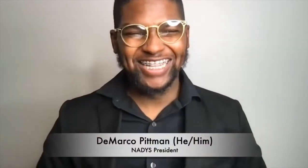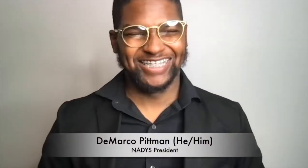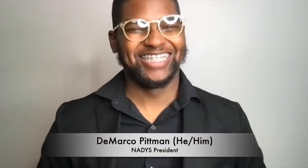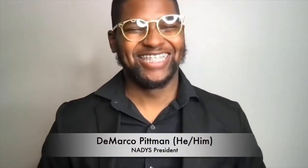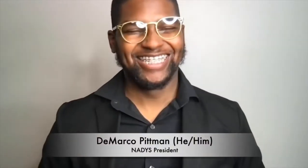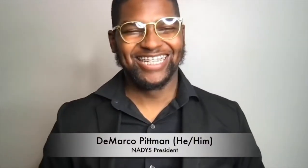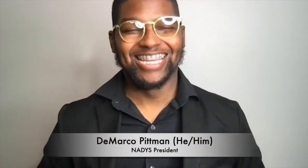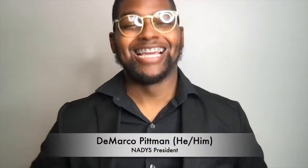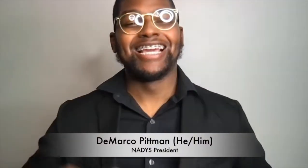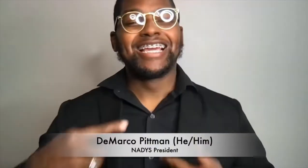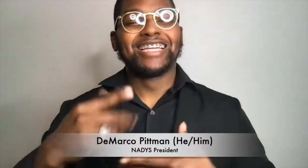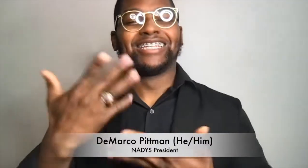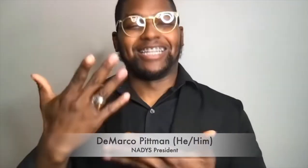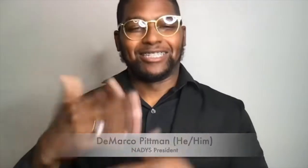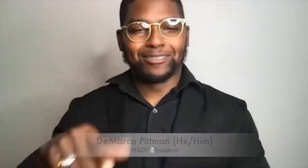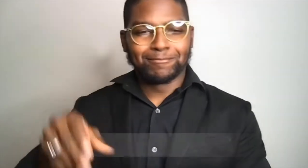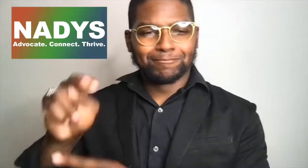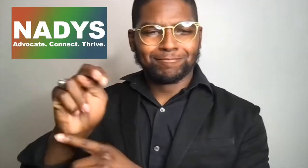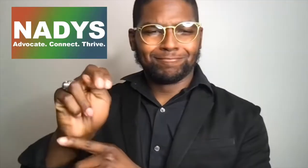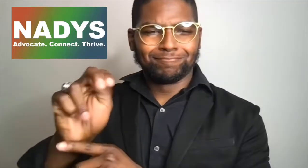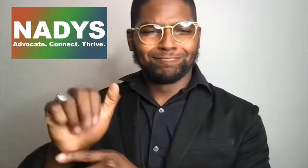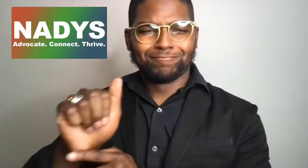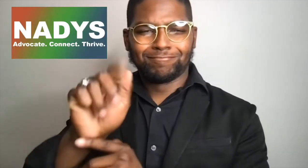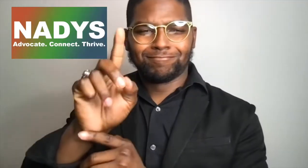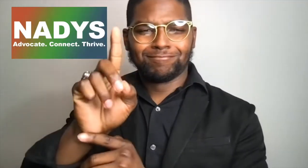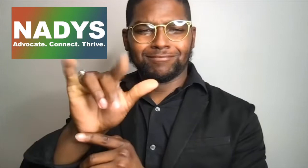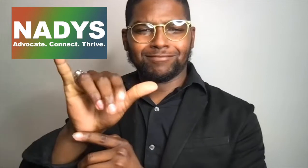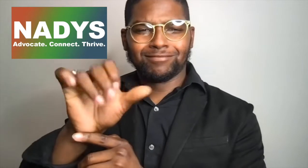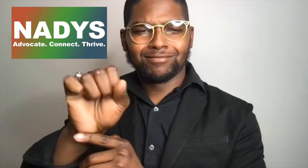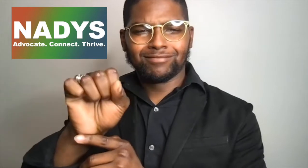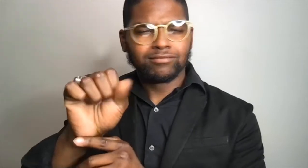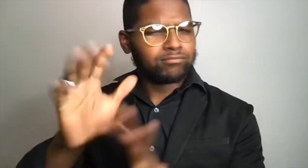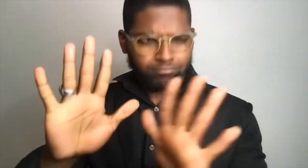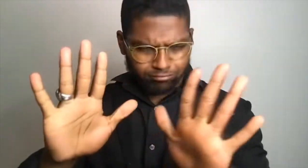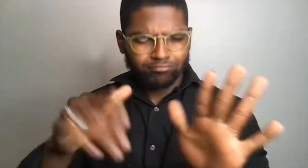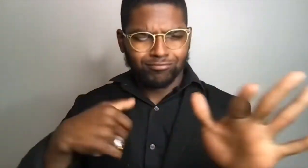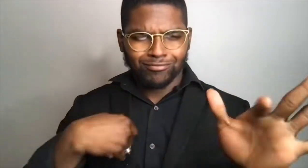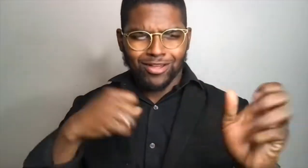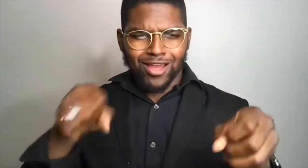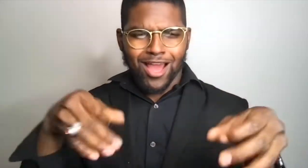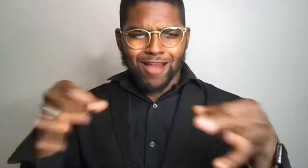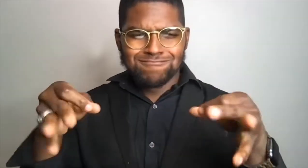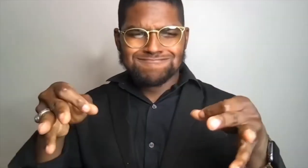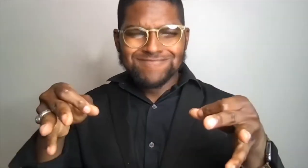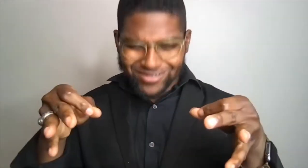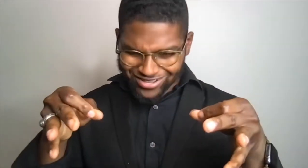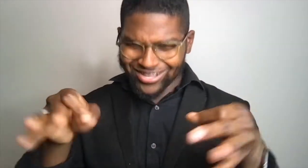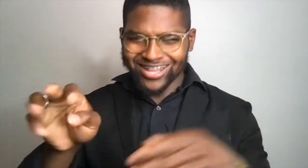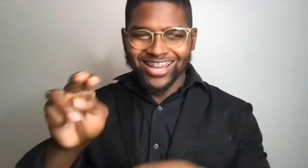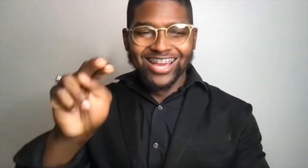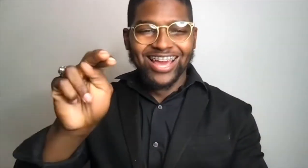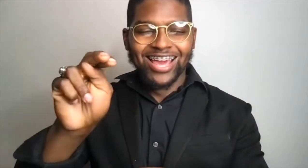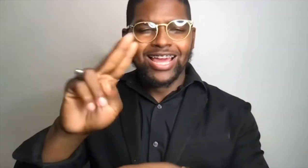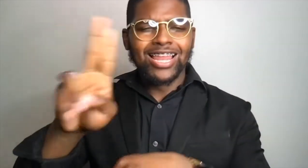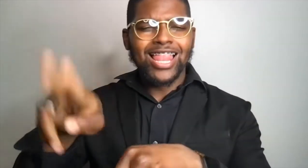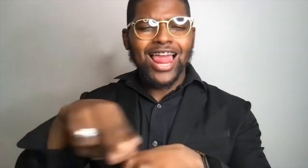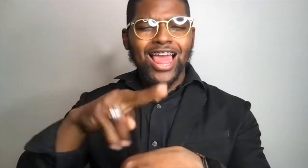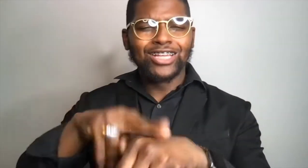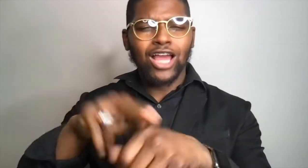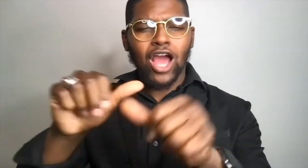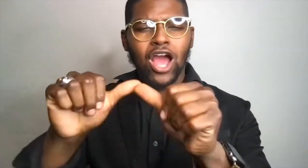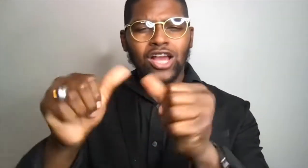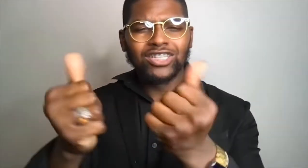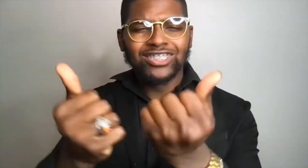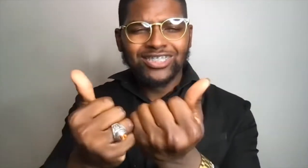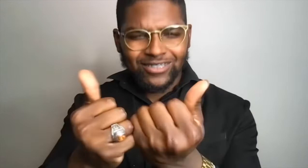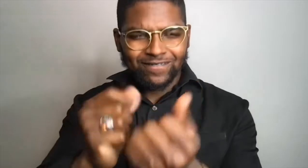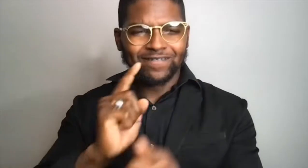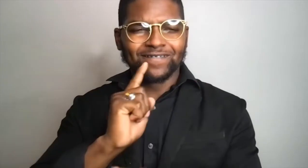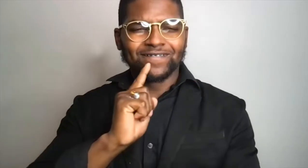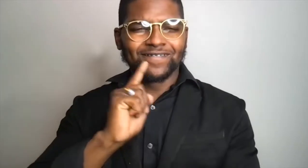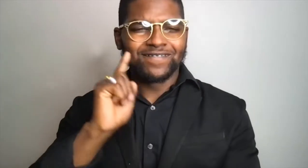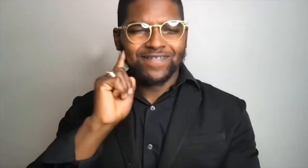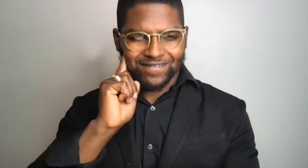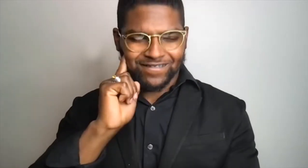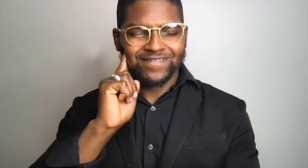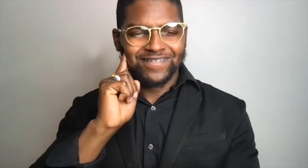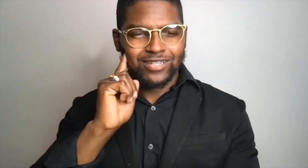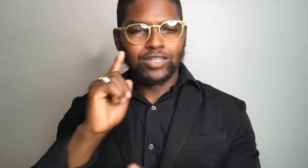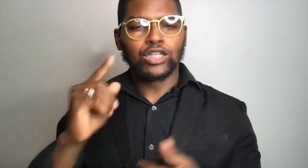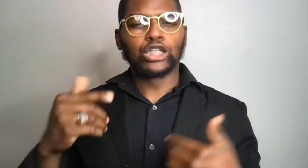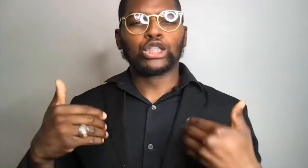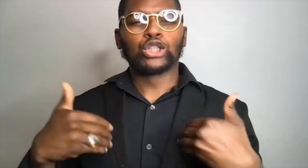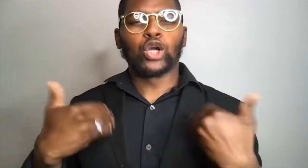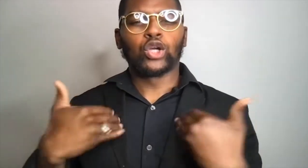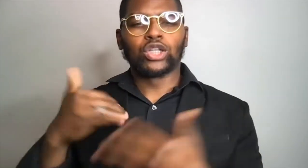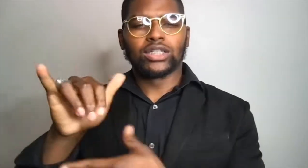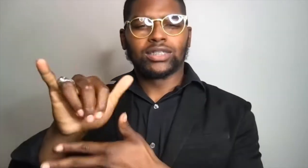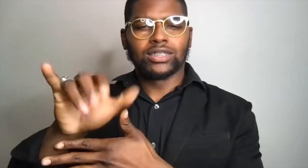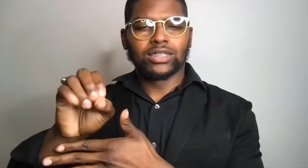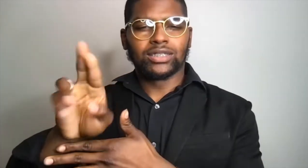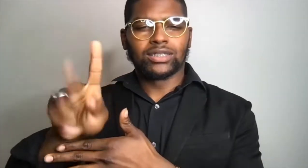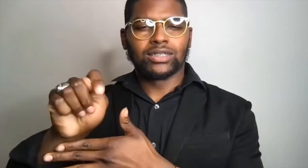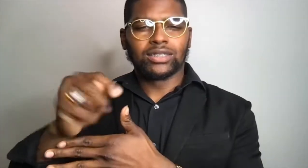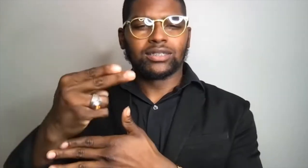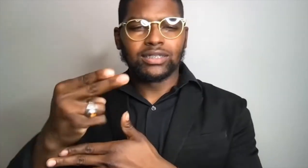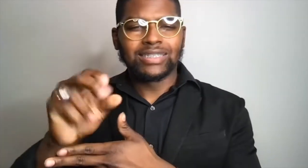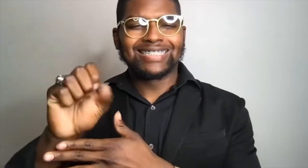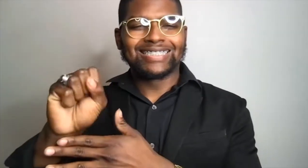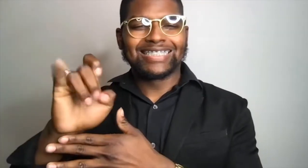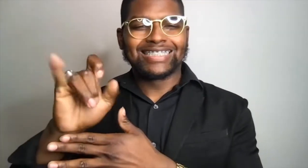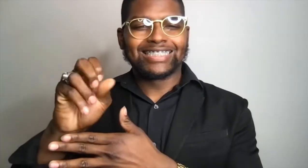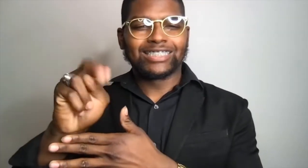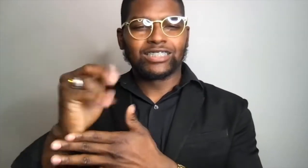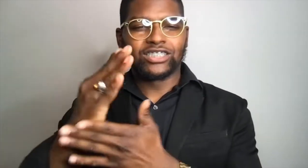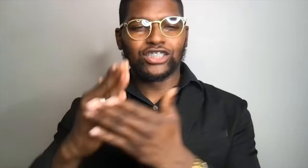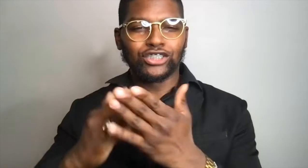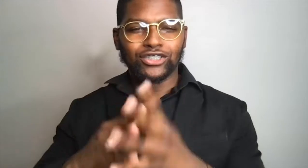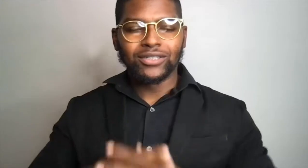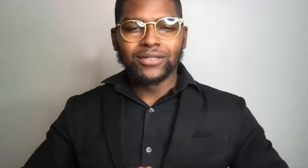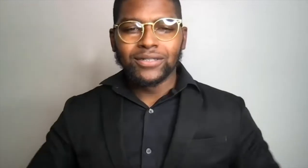I am here to explain the National Association of the Deaf Youth Section (NADYS).